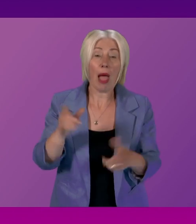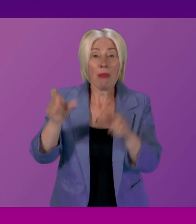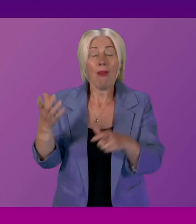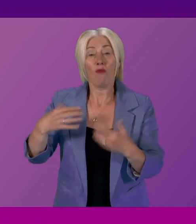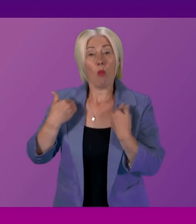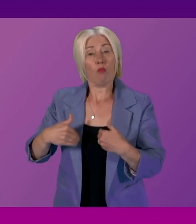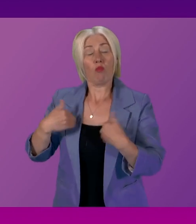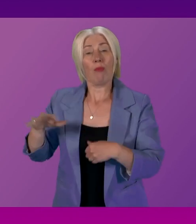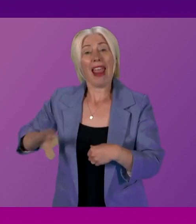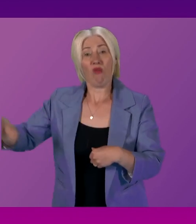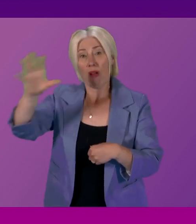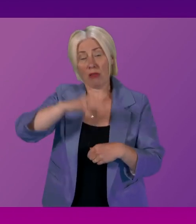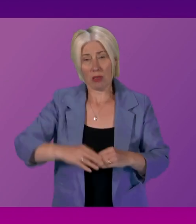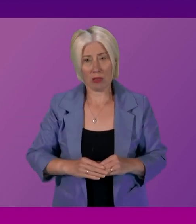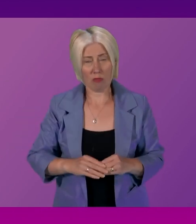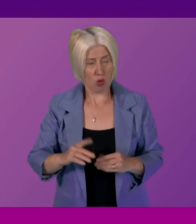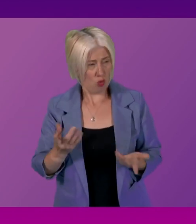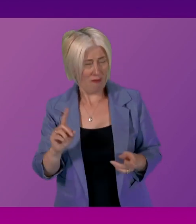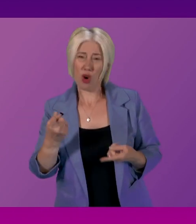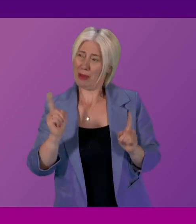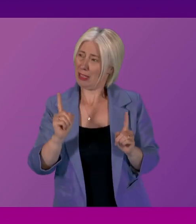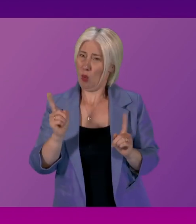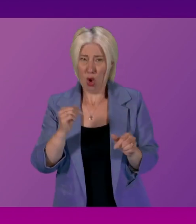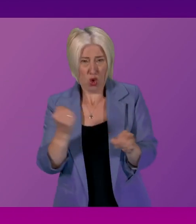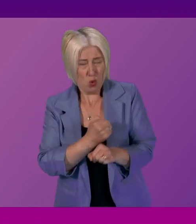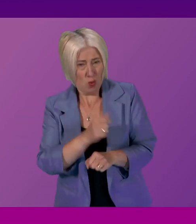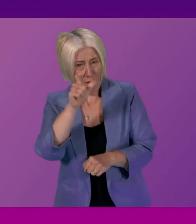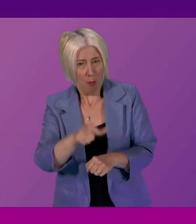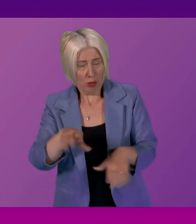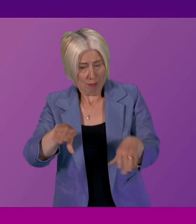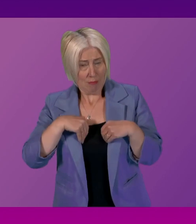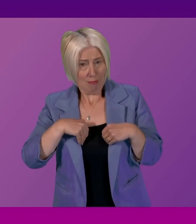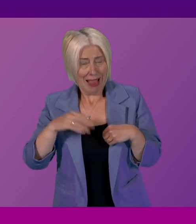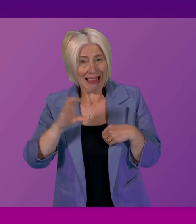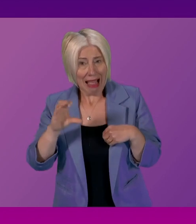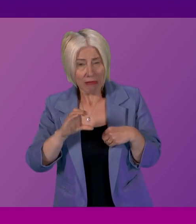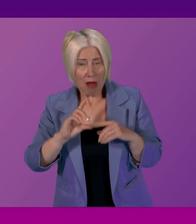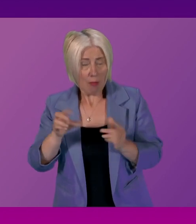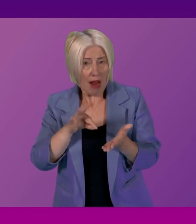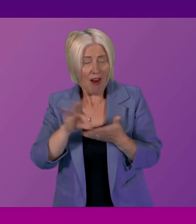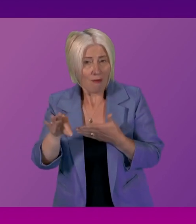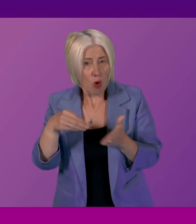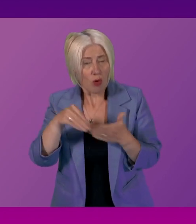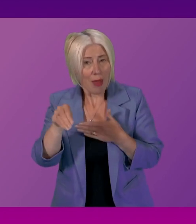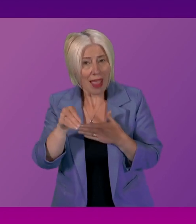What are people meant to do if they get cancer but cannot afford to go outwith Scotland for